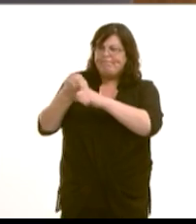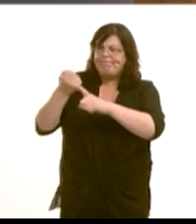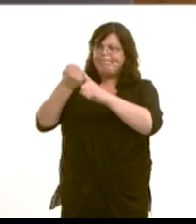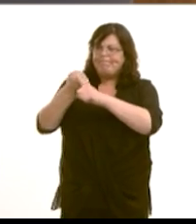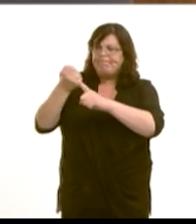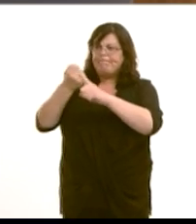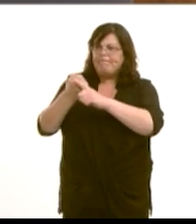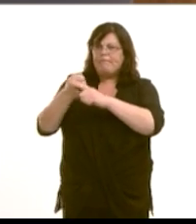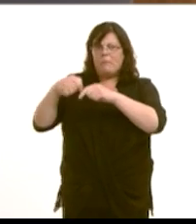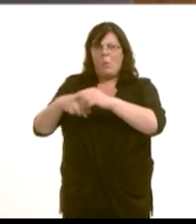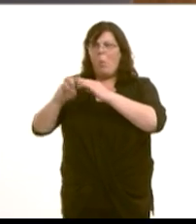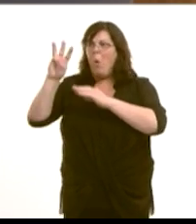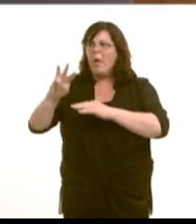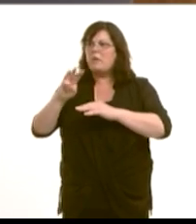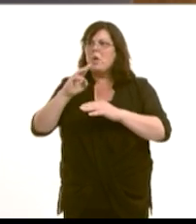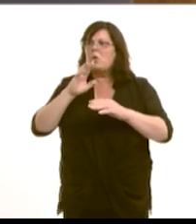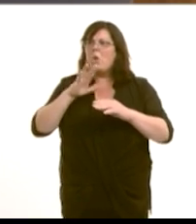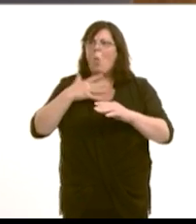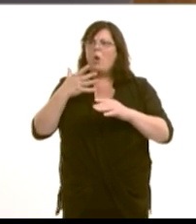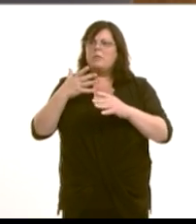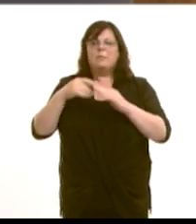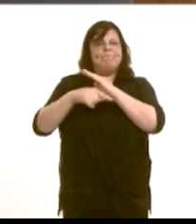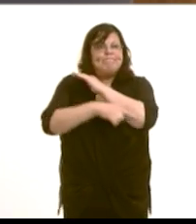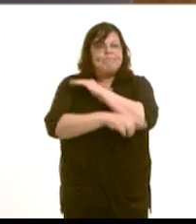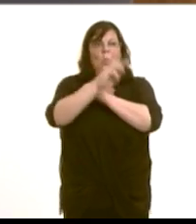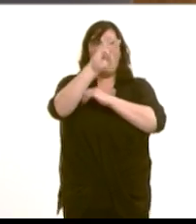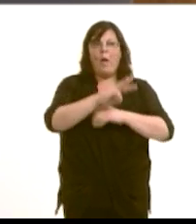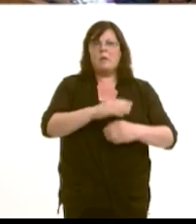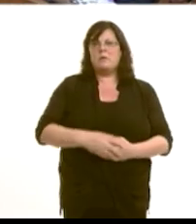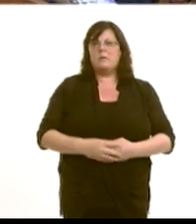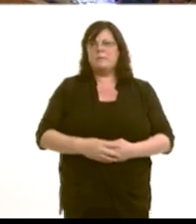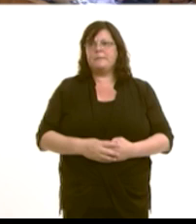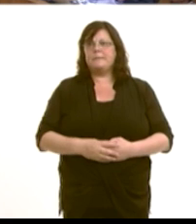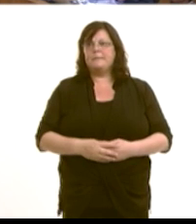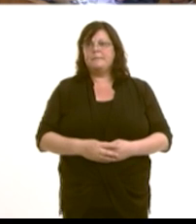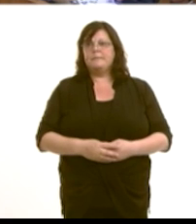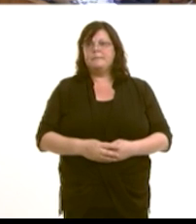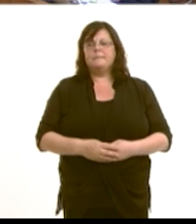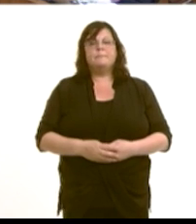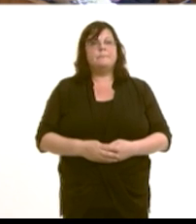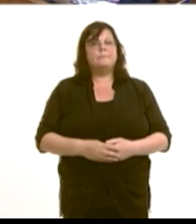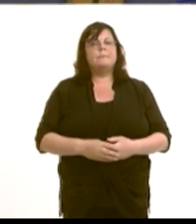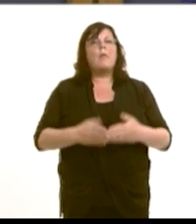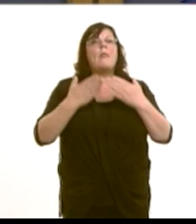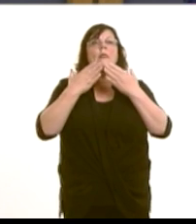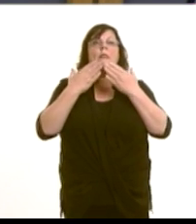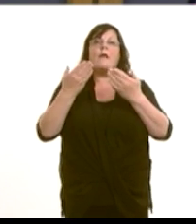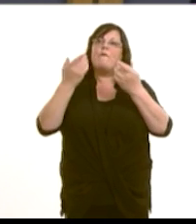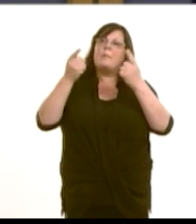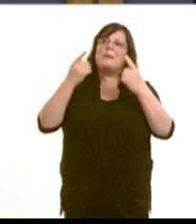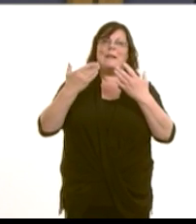fight against Wales, and thatís what weíve heard in this Chamber from some people today.